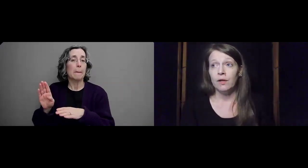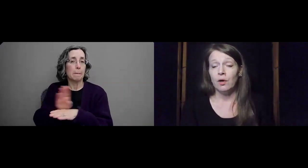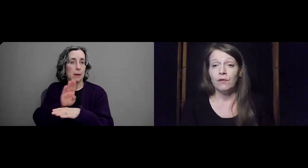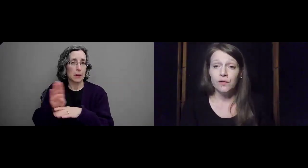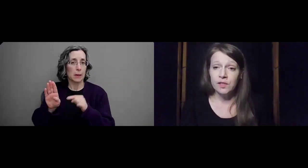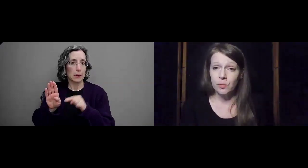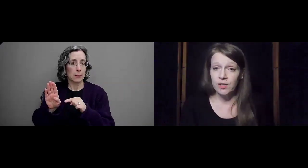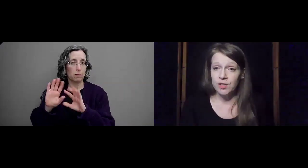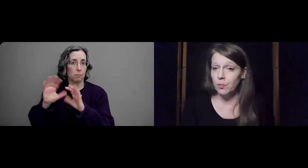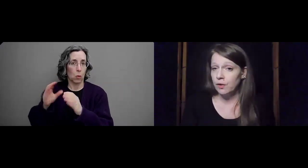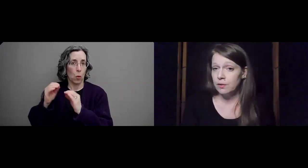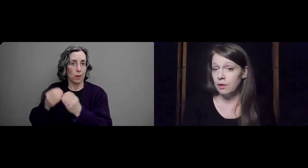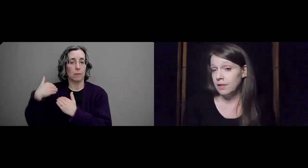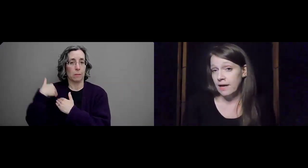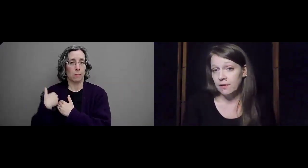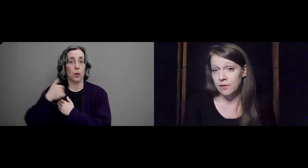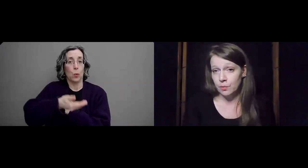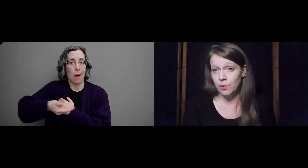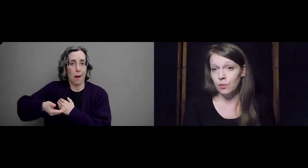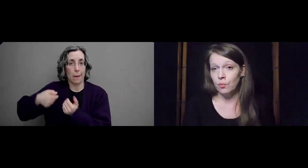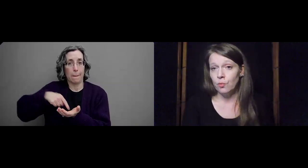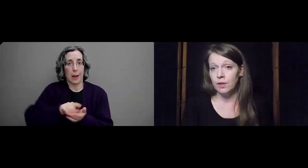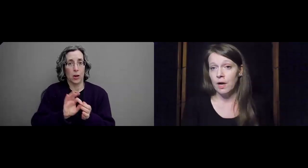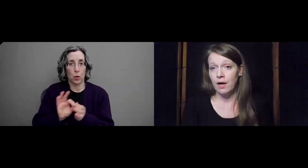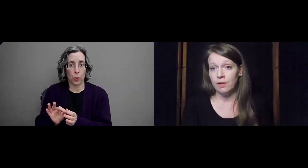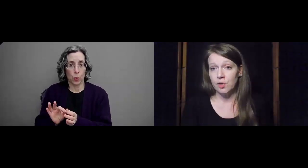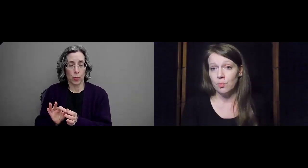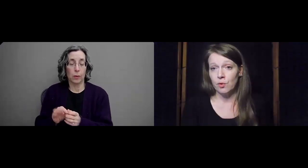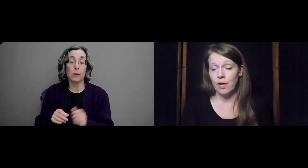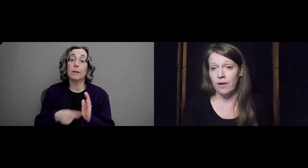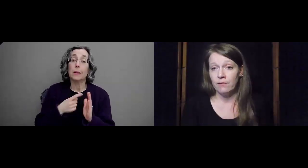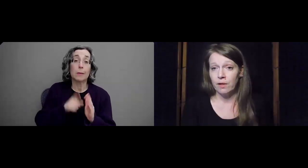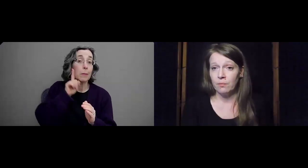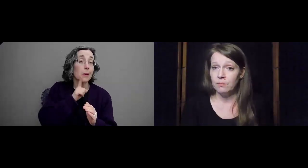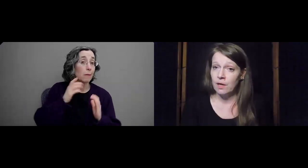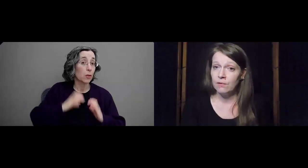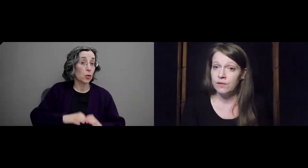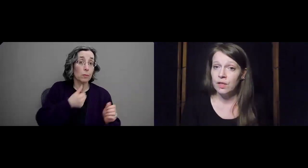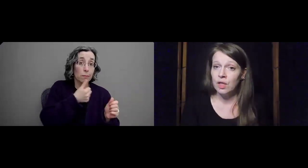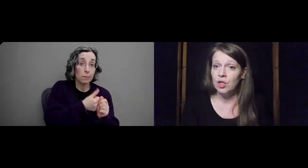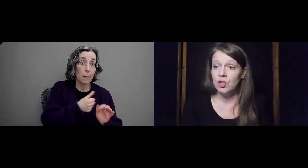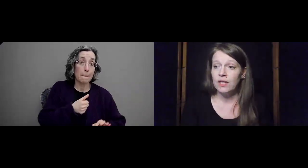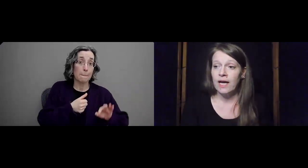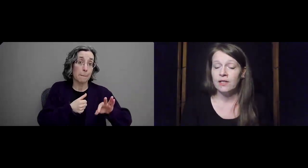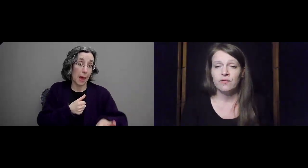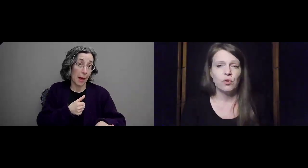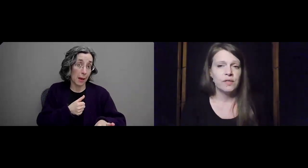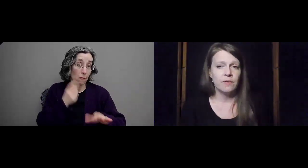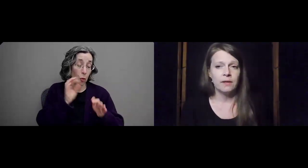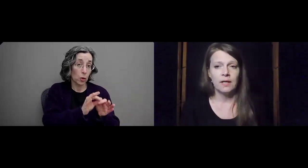will hire and pay for the interpreters. There are a few situations where the Deaf consumer would hire the